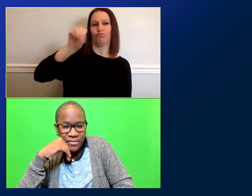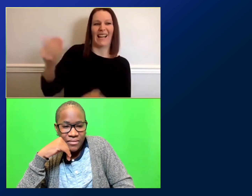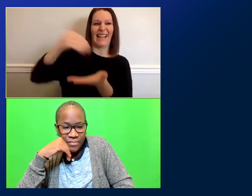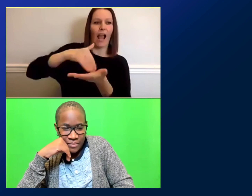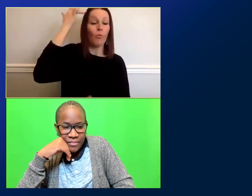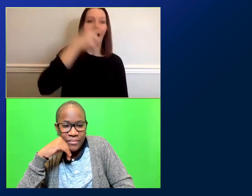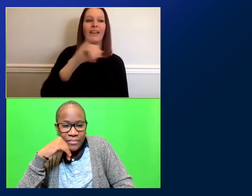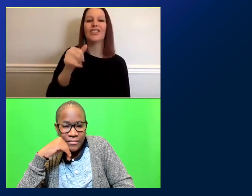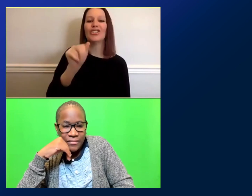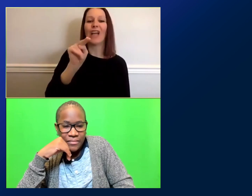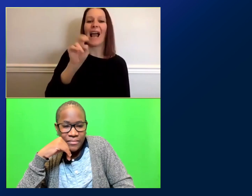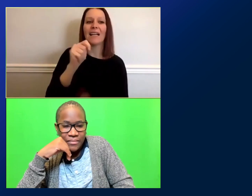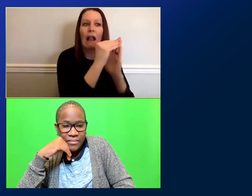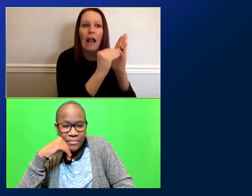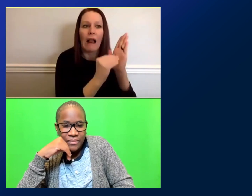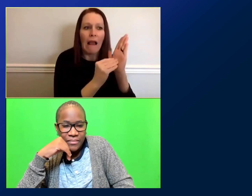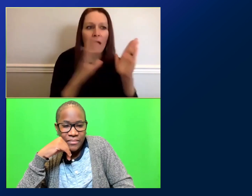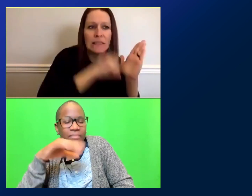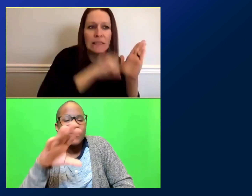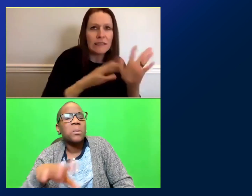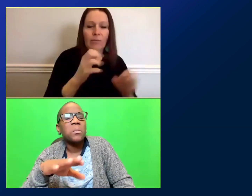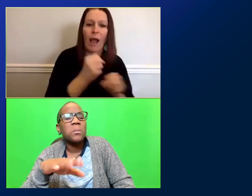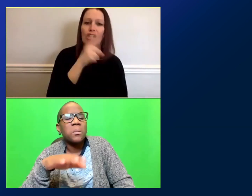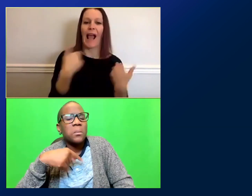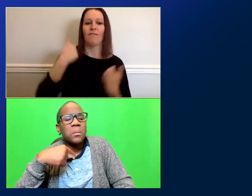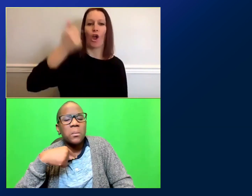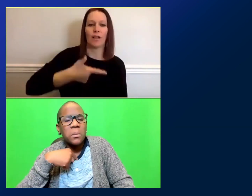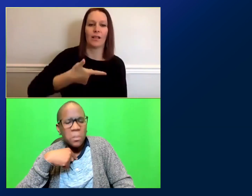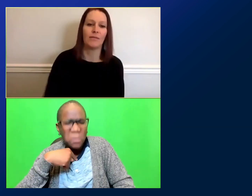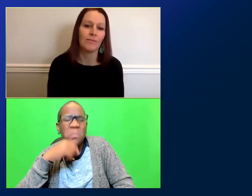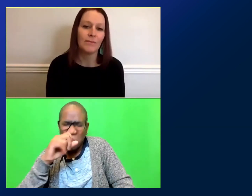um they were trying to note all of them down and wasn't sure if they hadn't done accurately